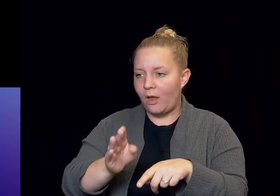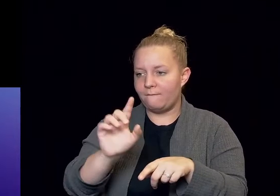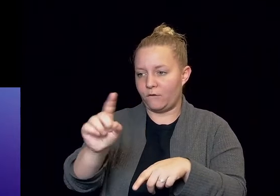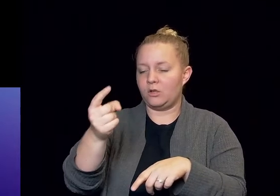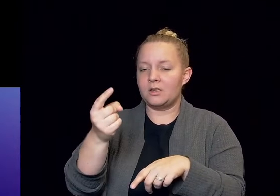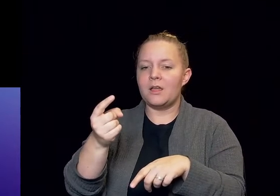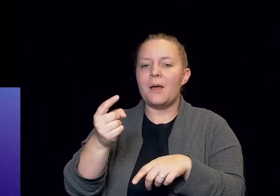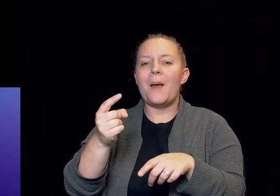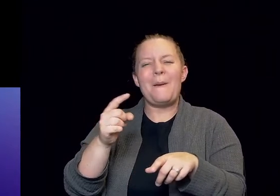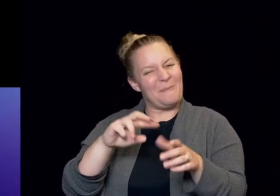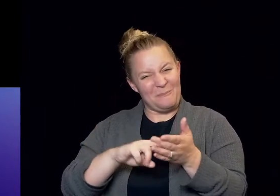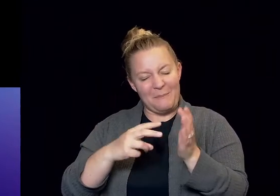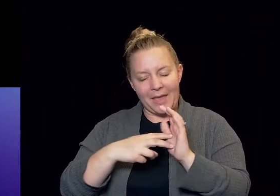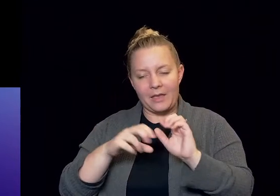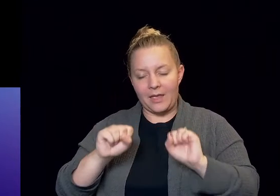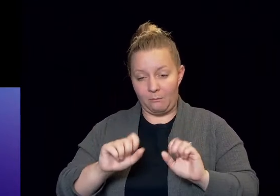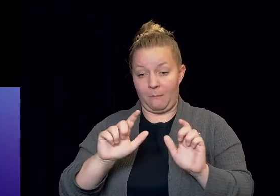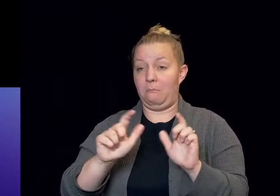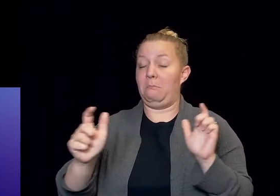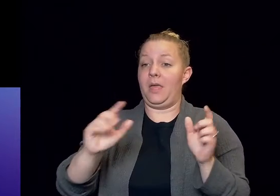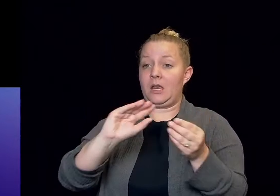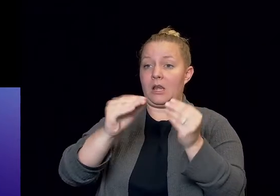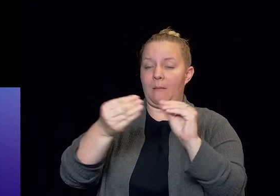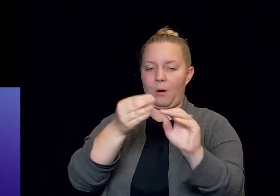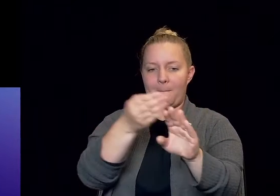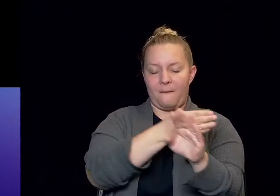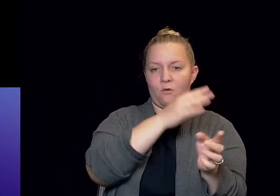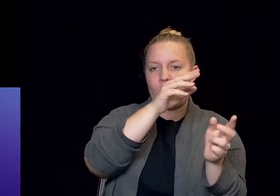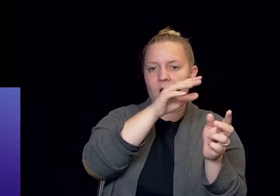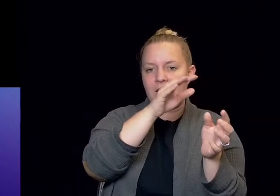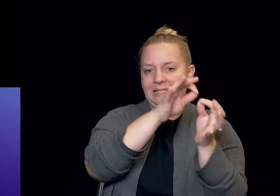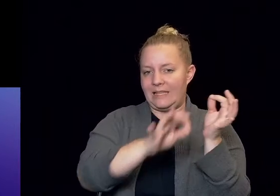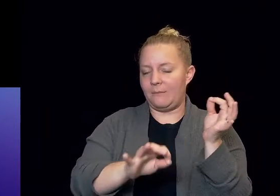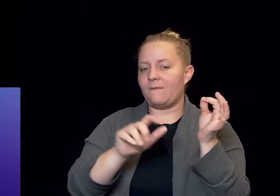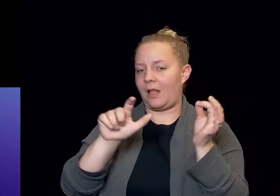numbers on number one or whenever you don't cross simplify. So, kind of keep that in mind.